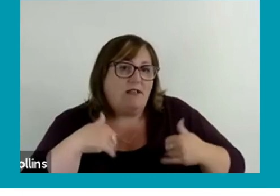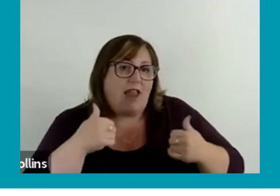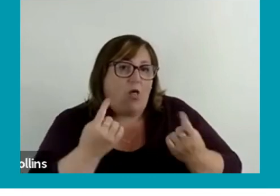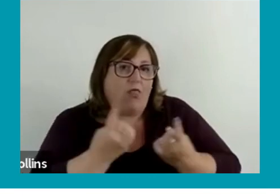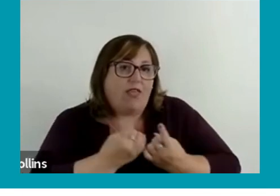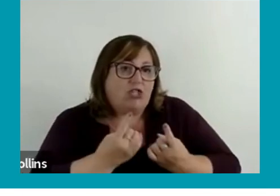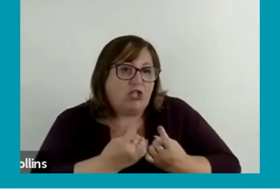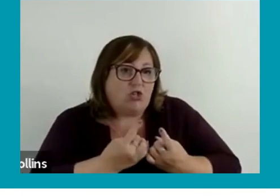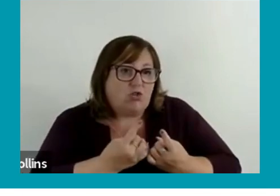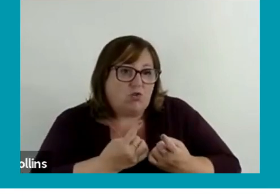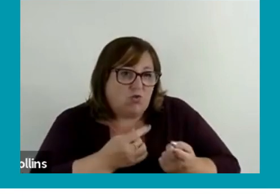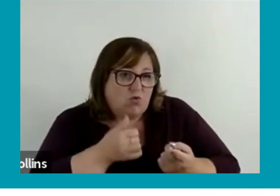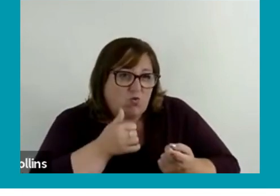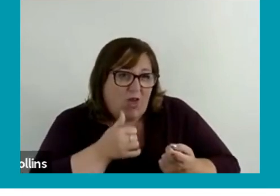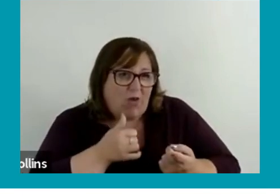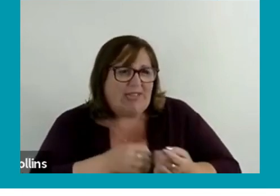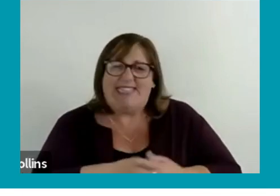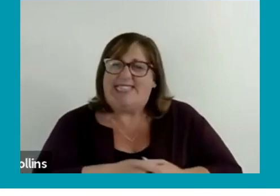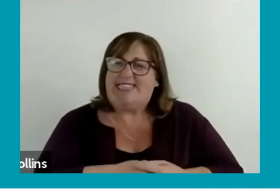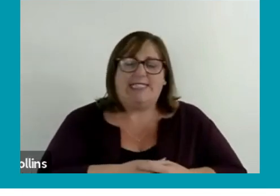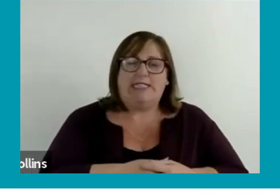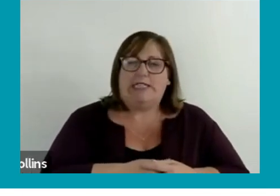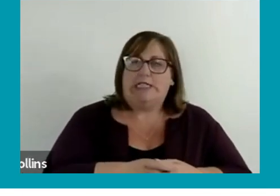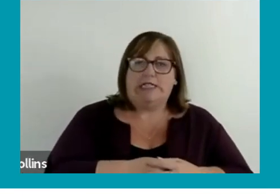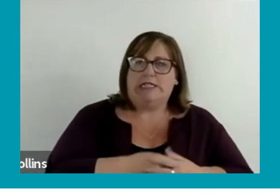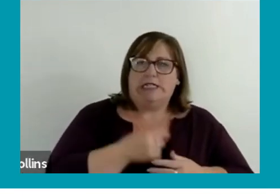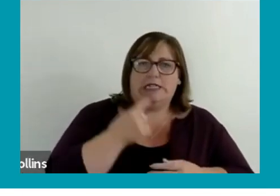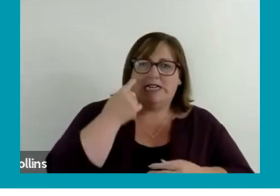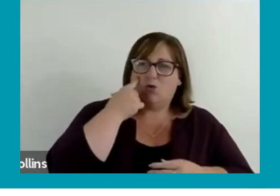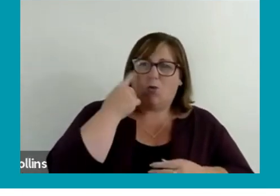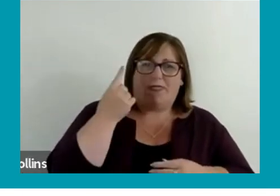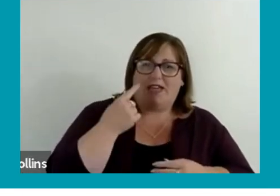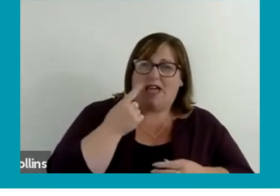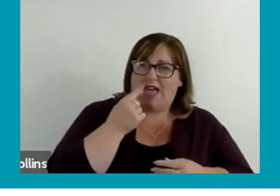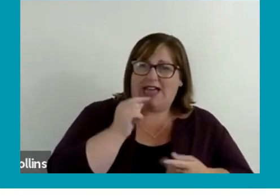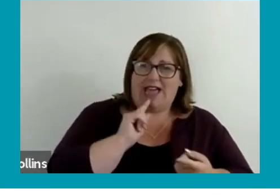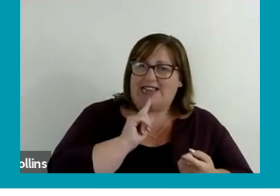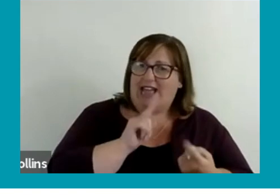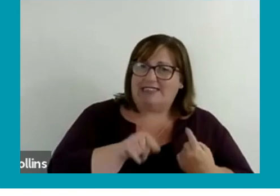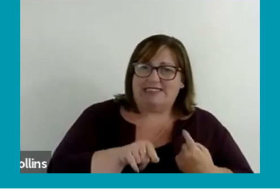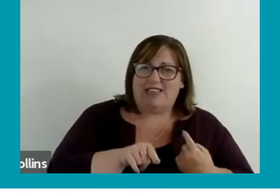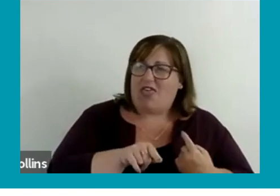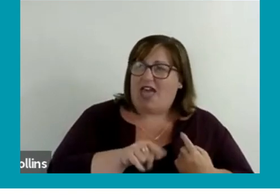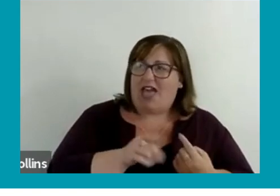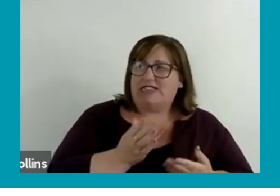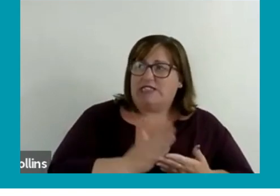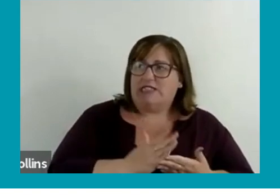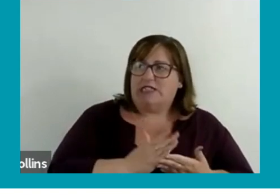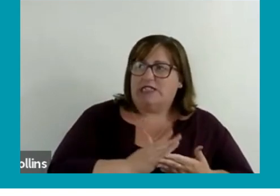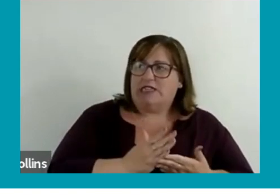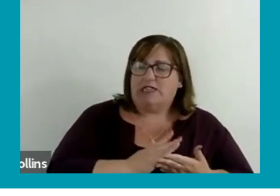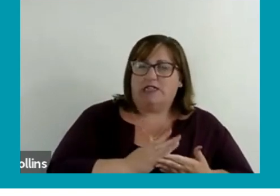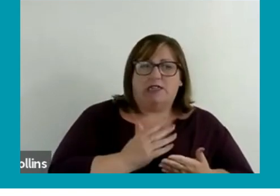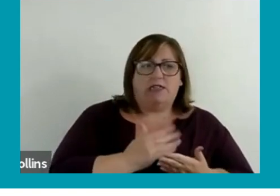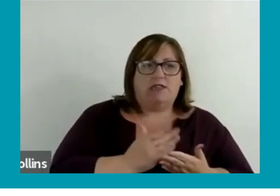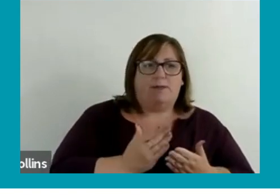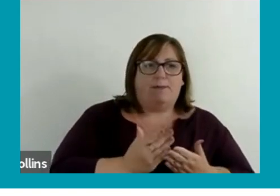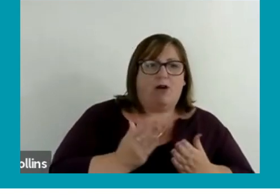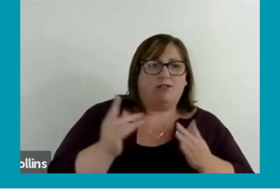i don't think we can answer that um as i mentioned part of our challenge is um candidates or partners